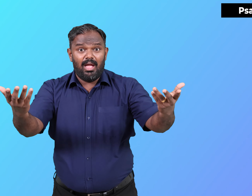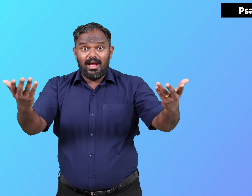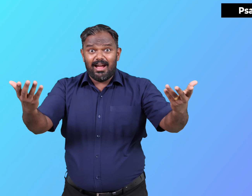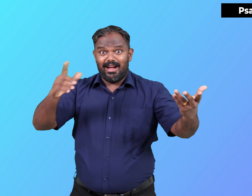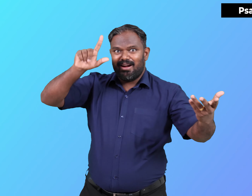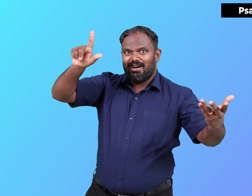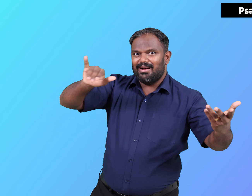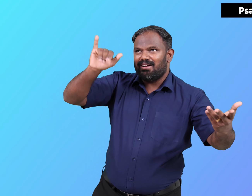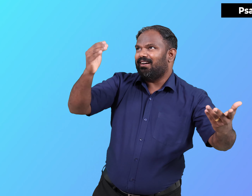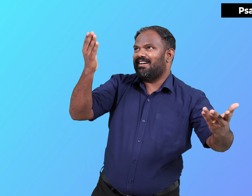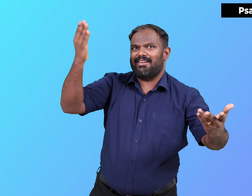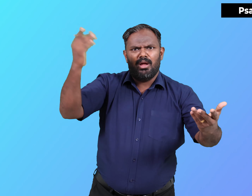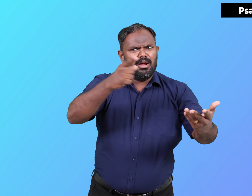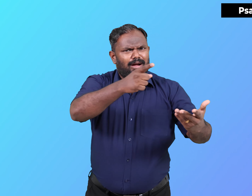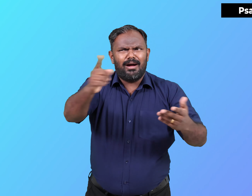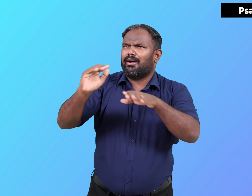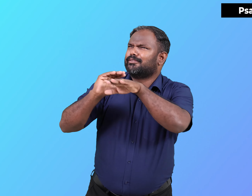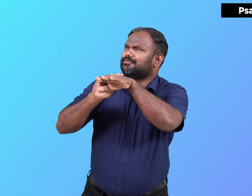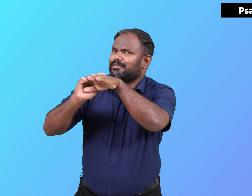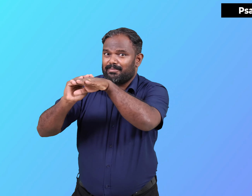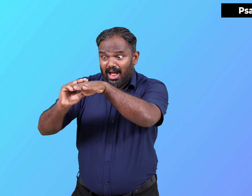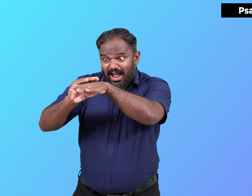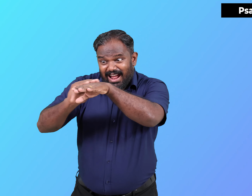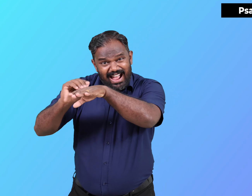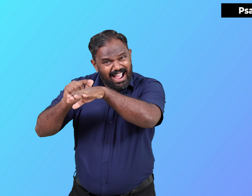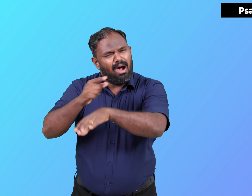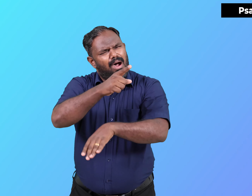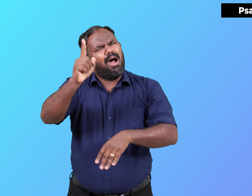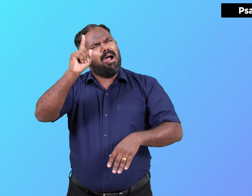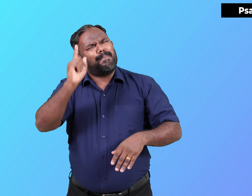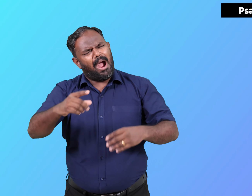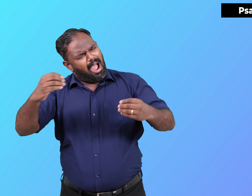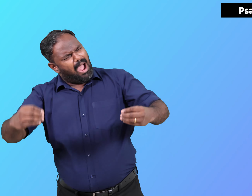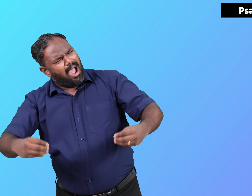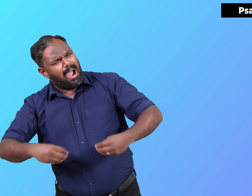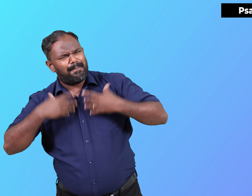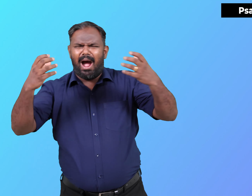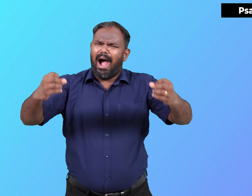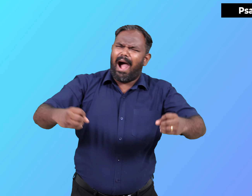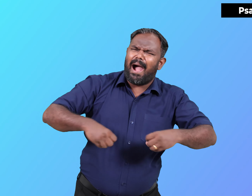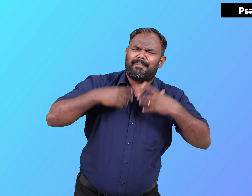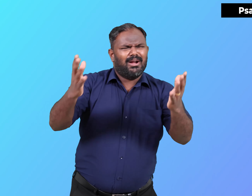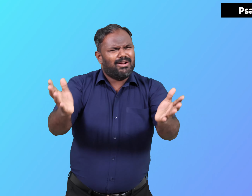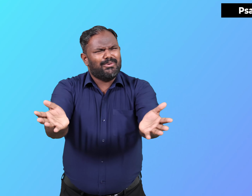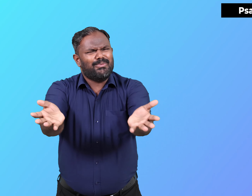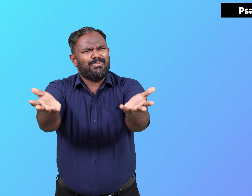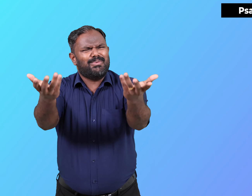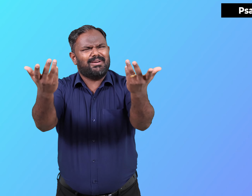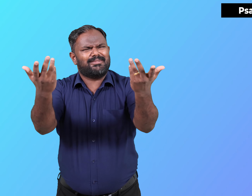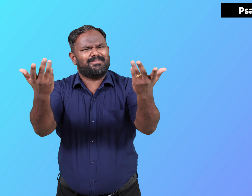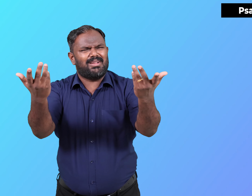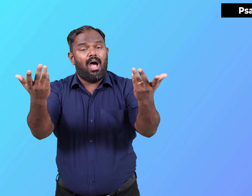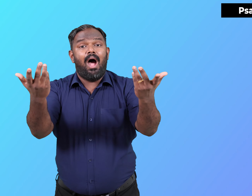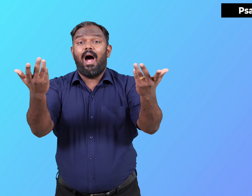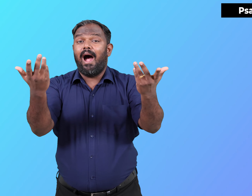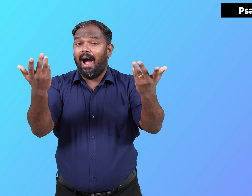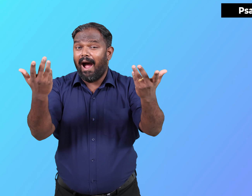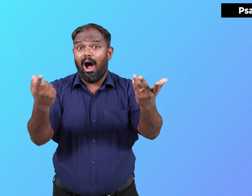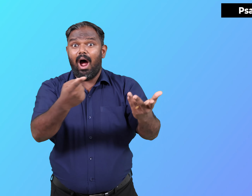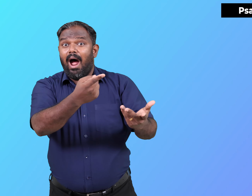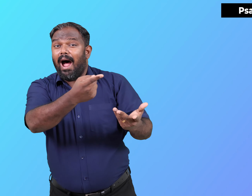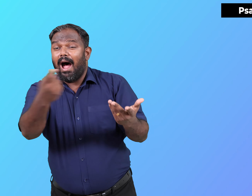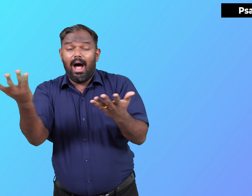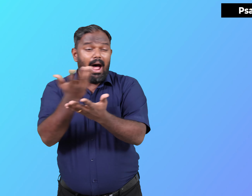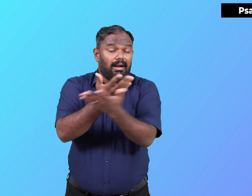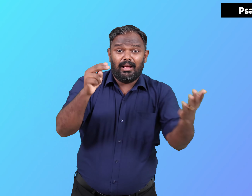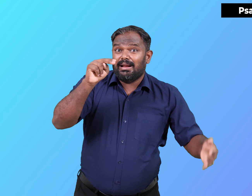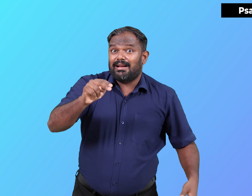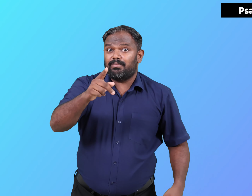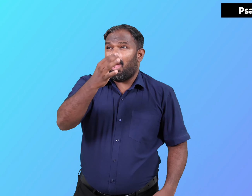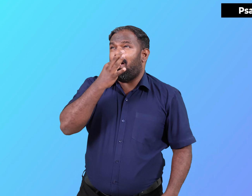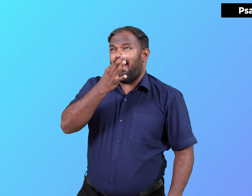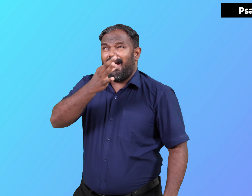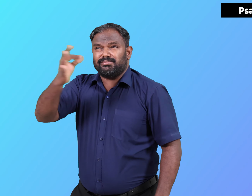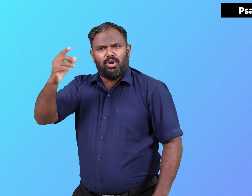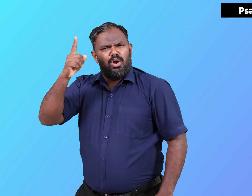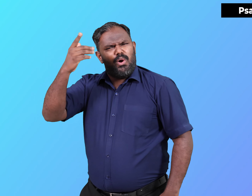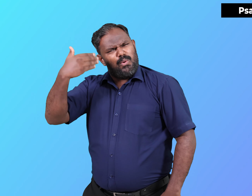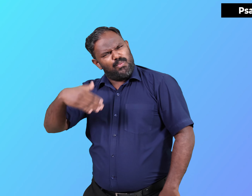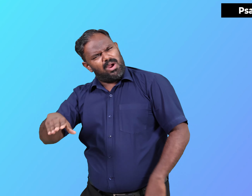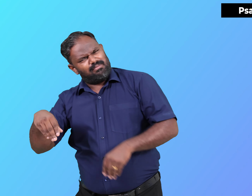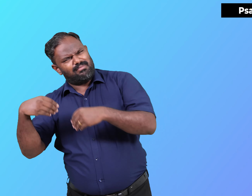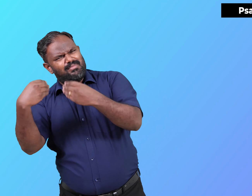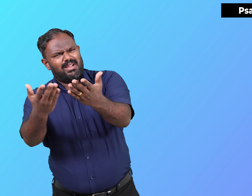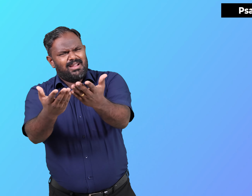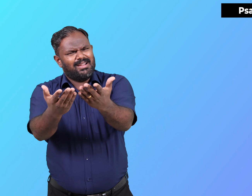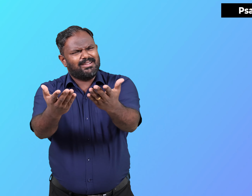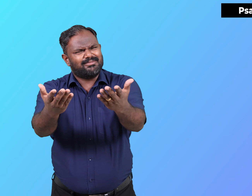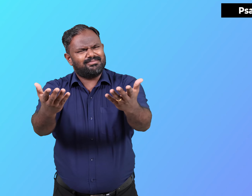Enjoy serving the LORD, and he will give you whatever you ask for.